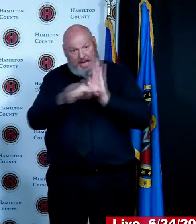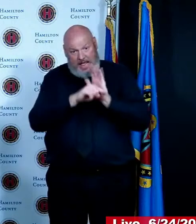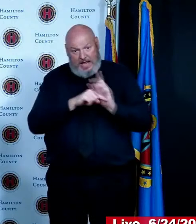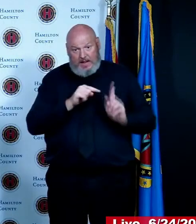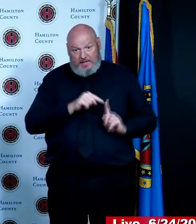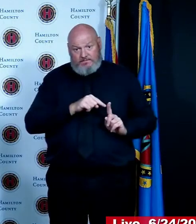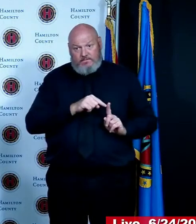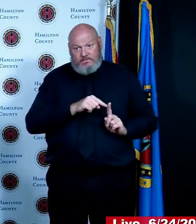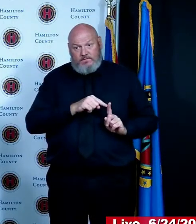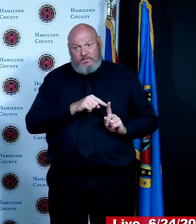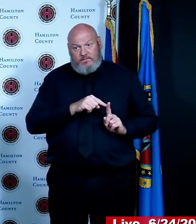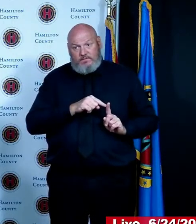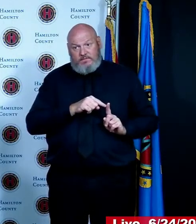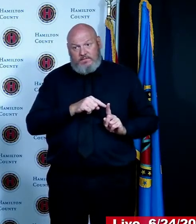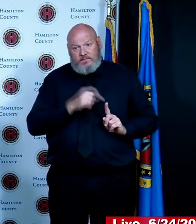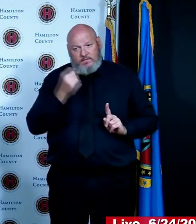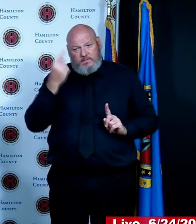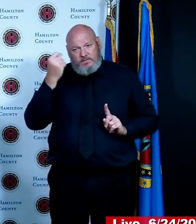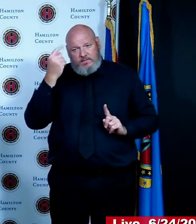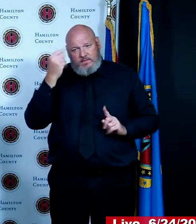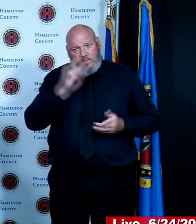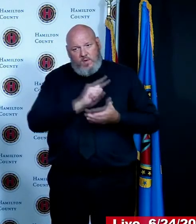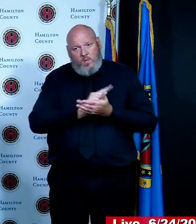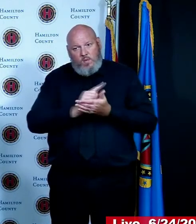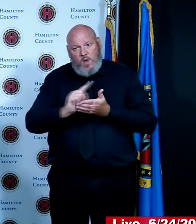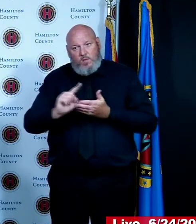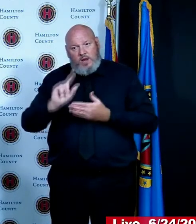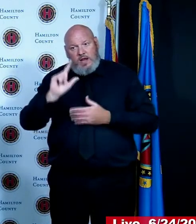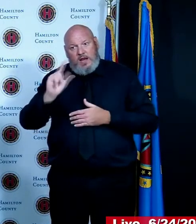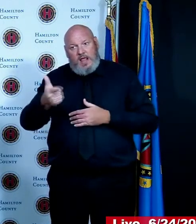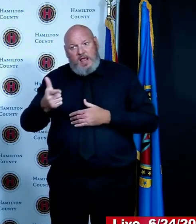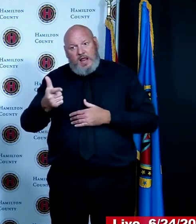kind of symptom just because a week ago you had a negative test result doesn't